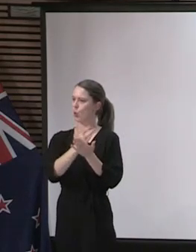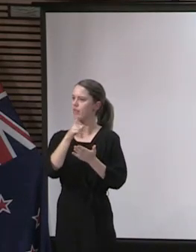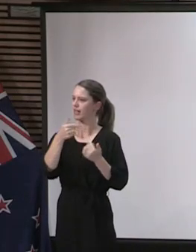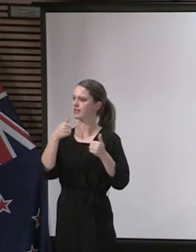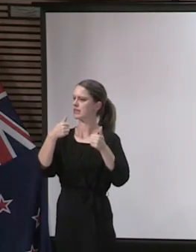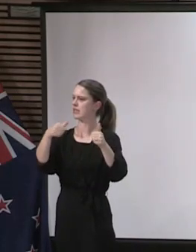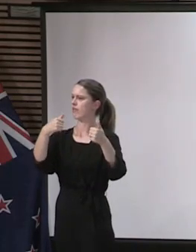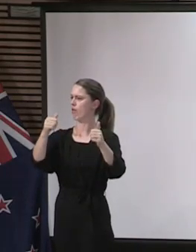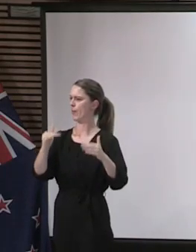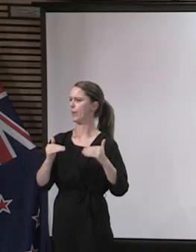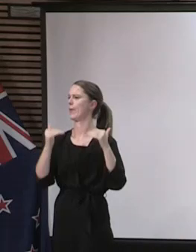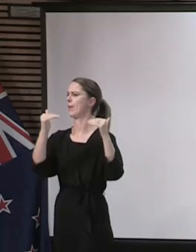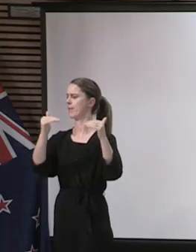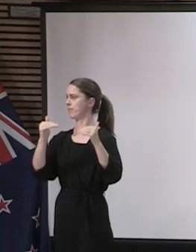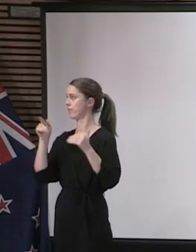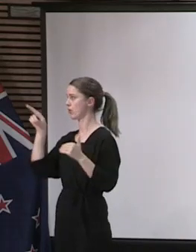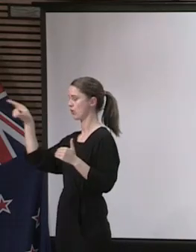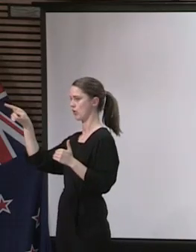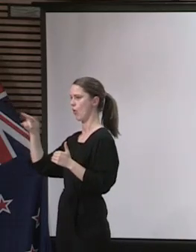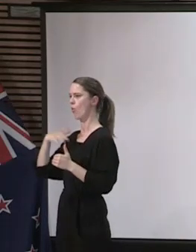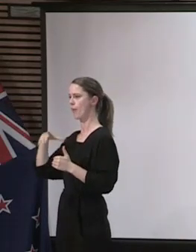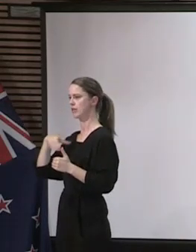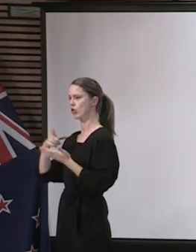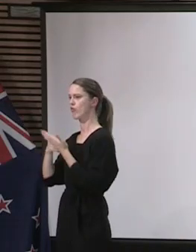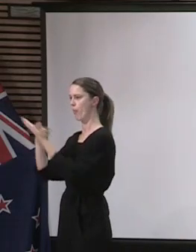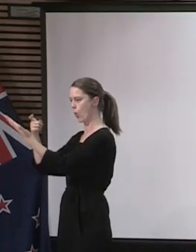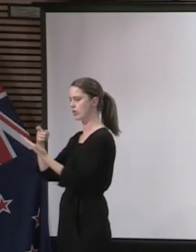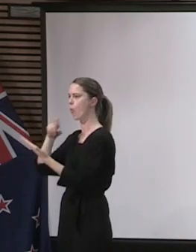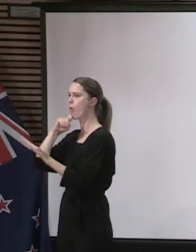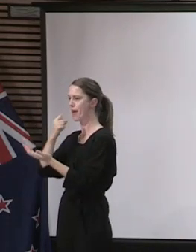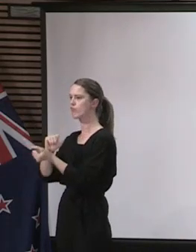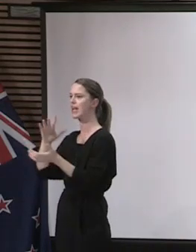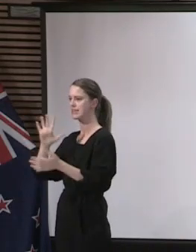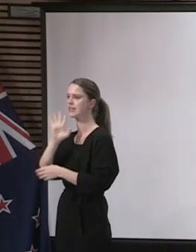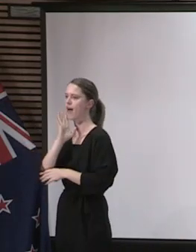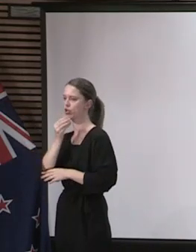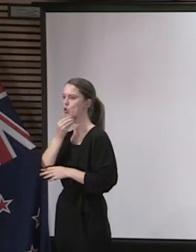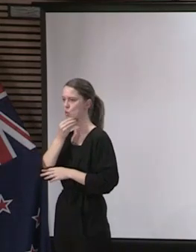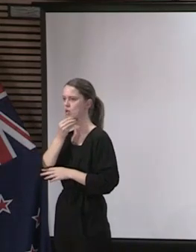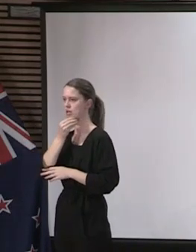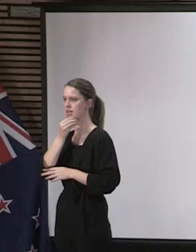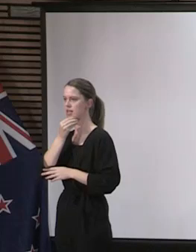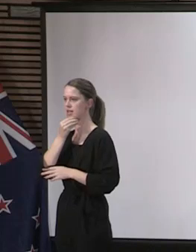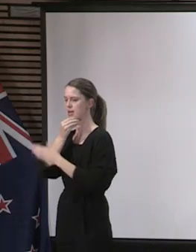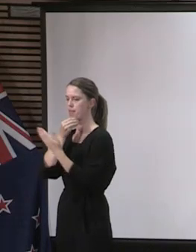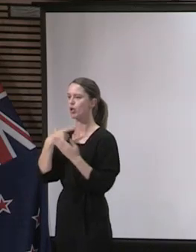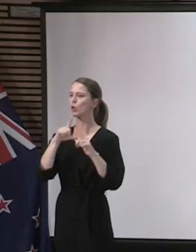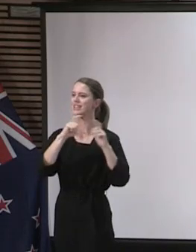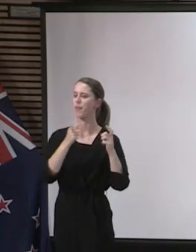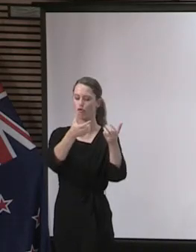build our contact-tracing capability and capacity, to ensure it achieves our aspiration of gold standard.